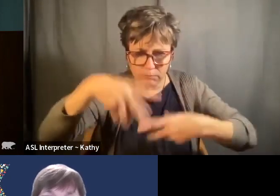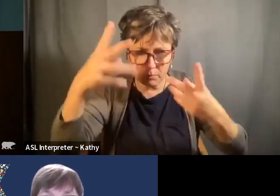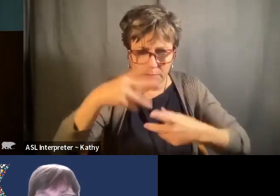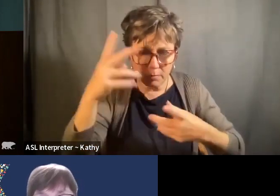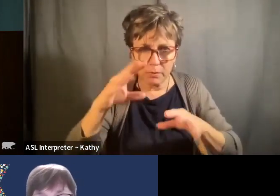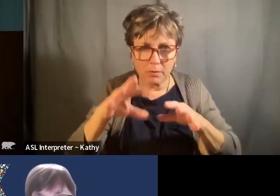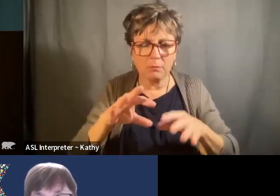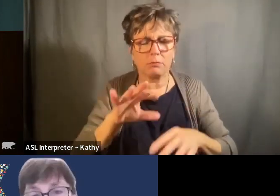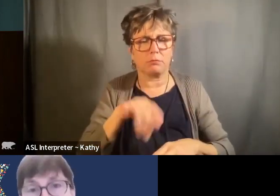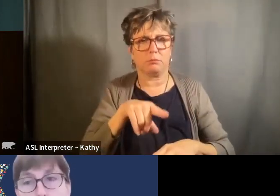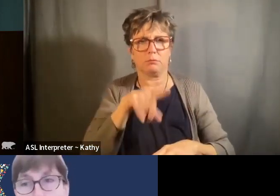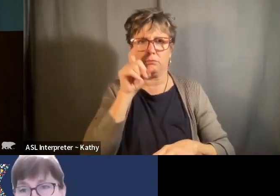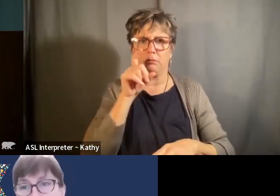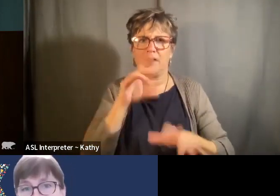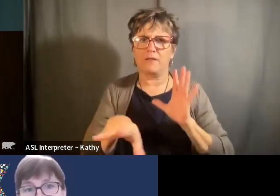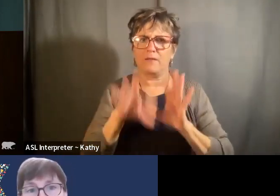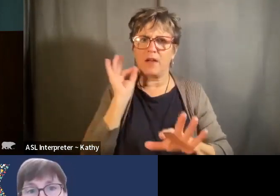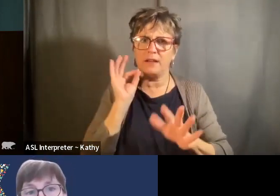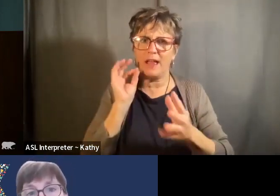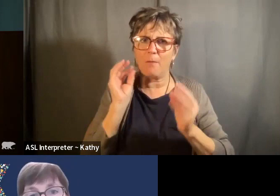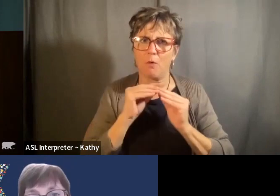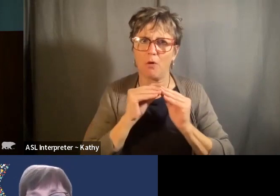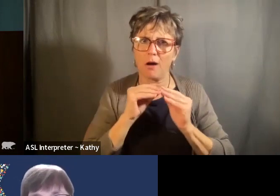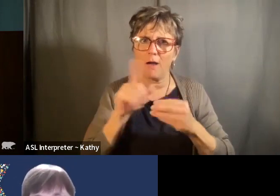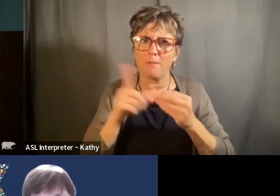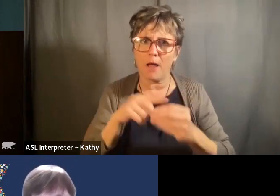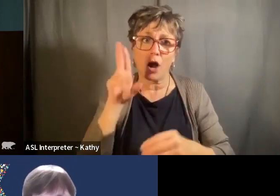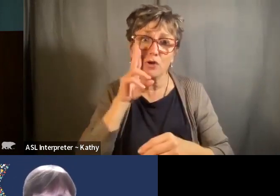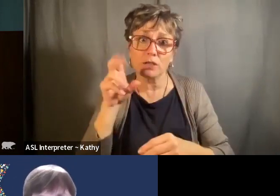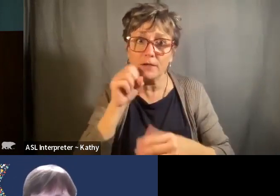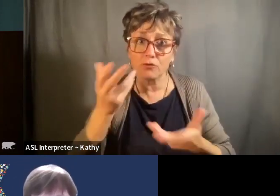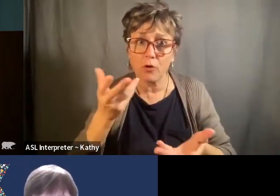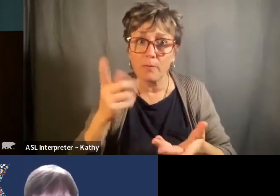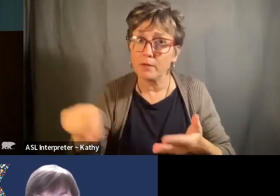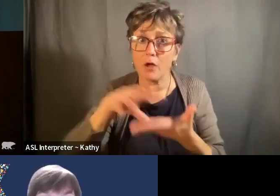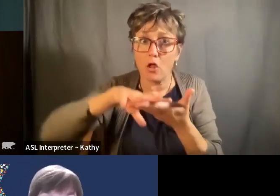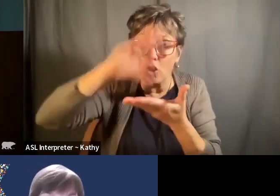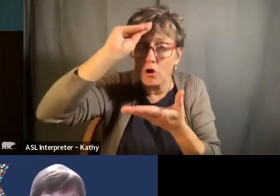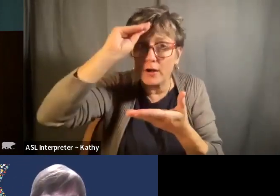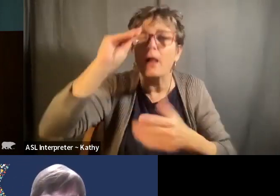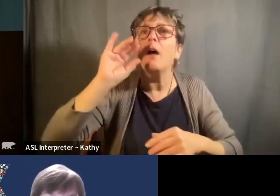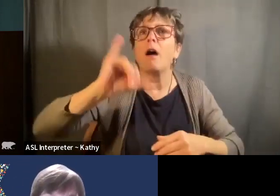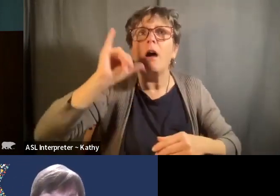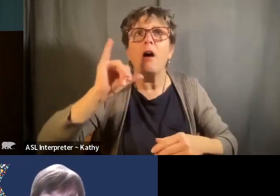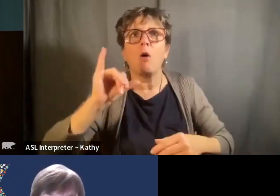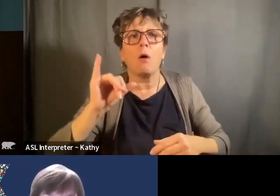um cross-disease things that are discovered and you know there there are some diseases that seem to be separate that may be connected and and nobody's